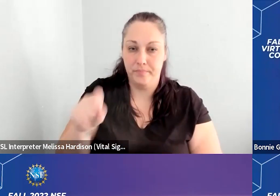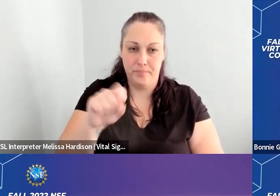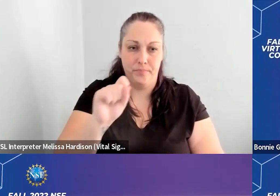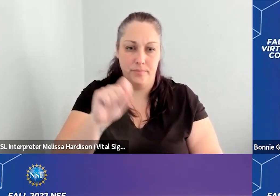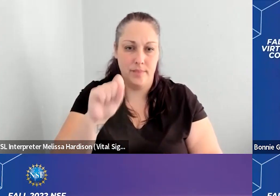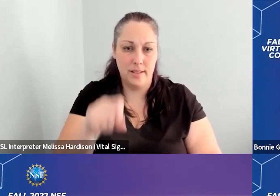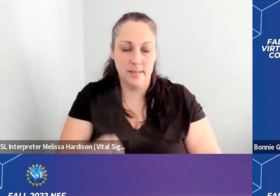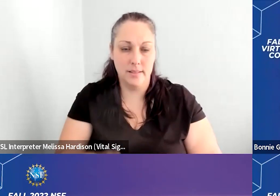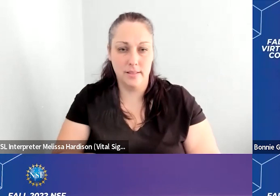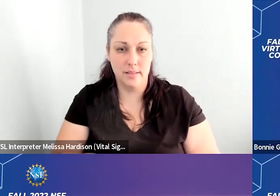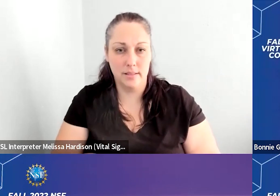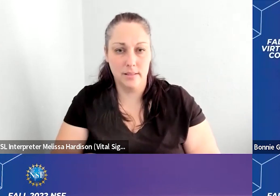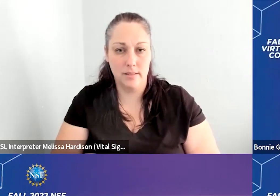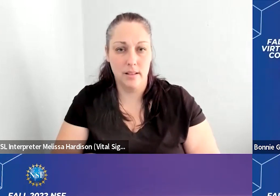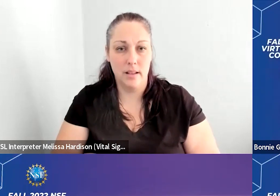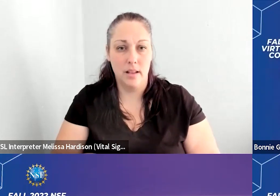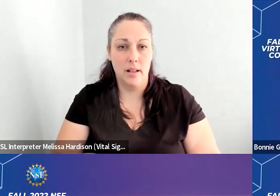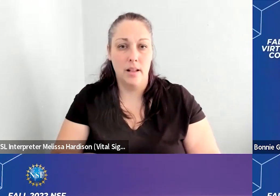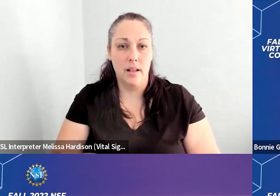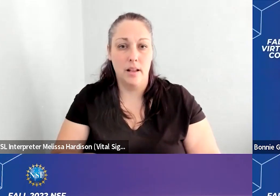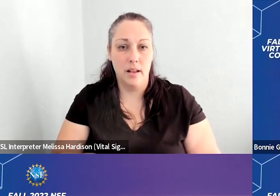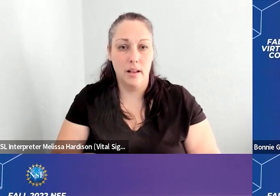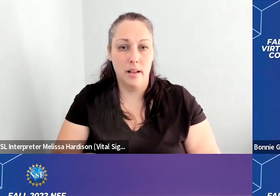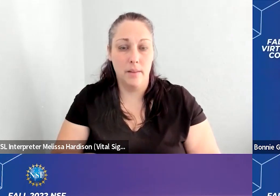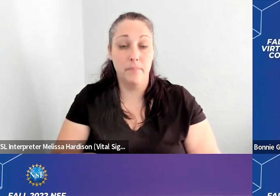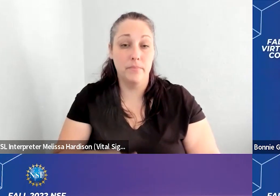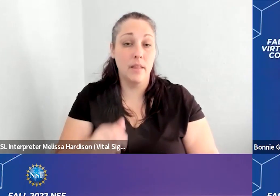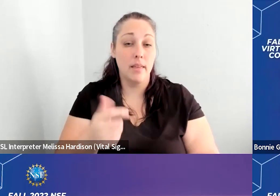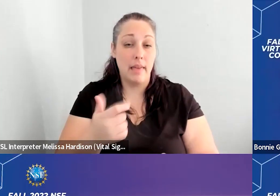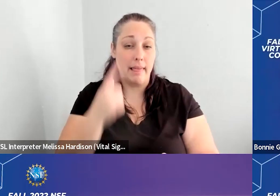I would say the Number 1 reason why I get contacted is because of challenges